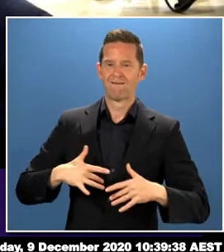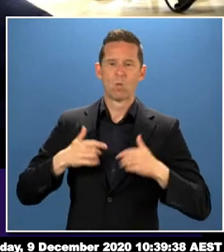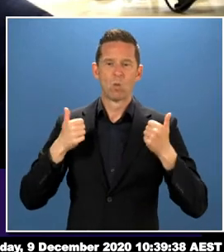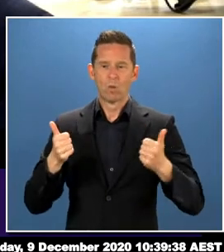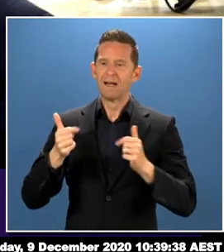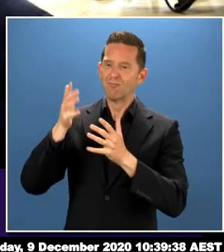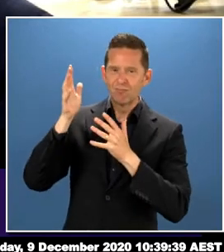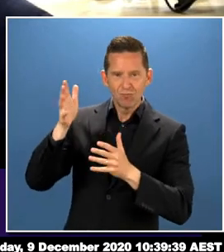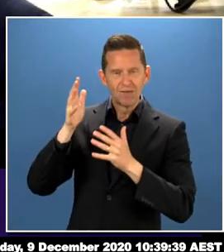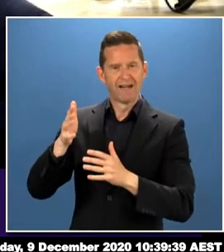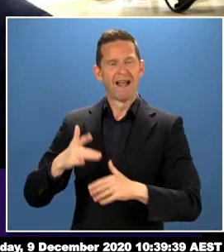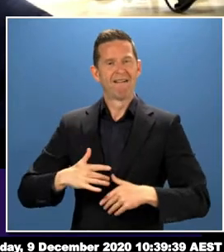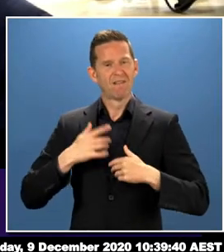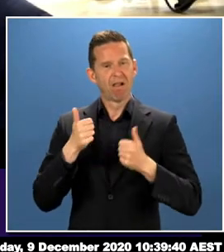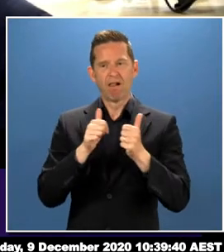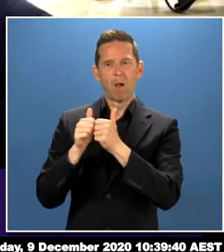connecting with people.